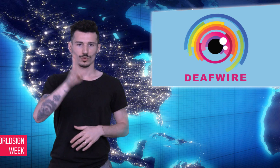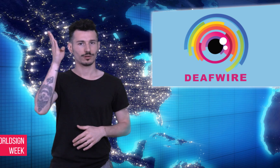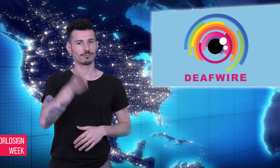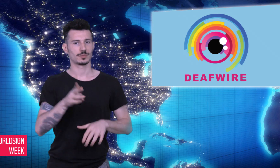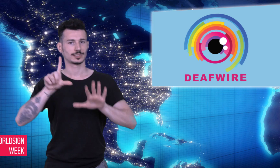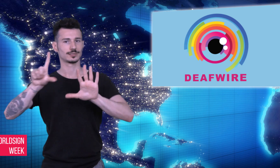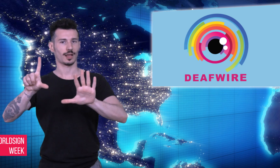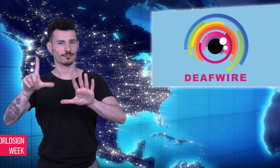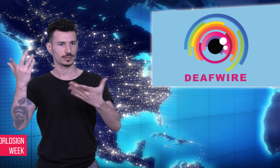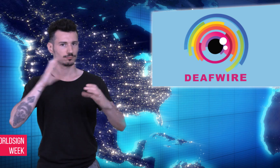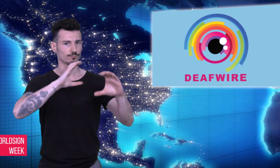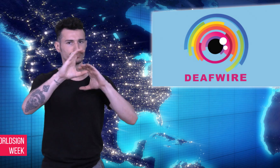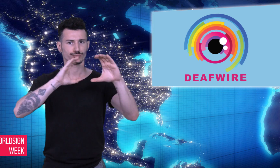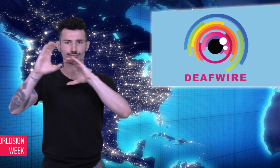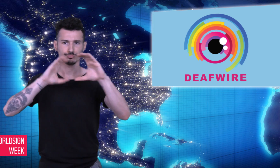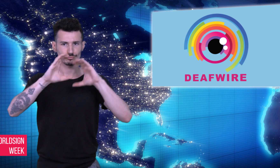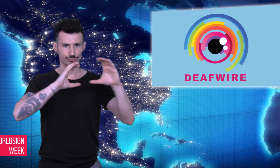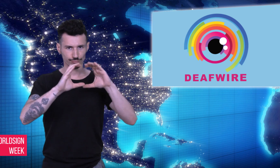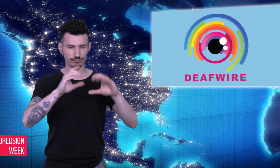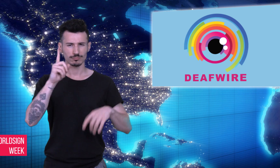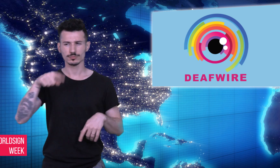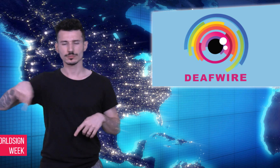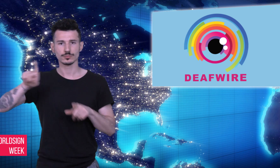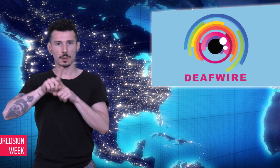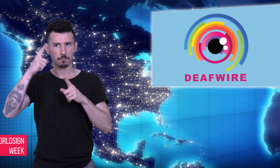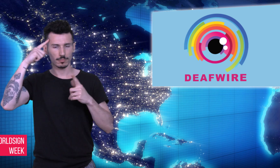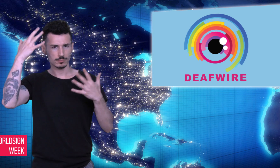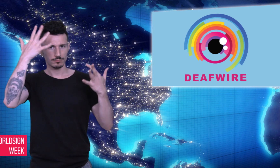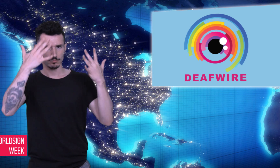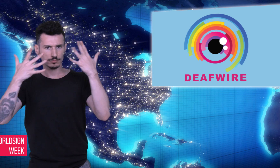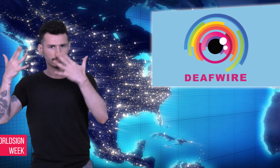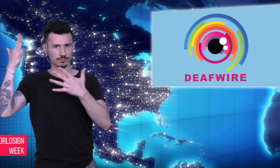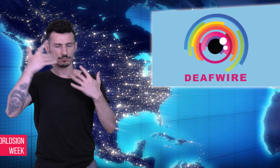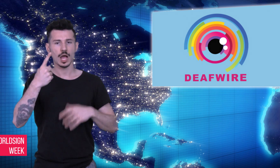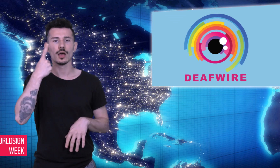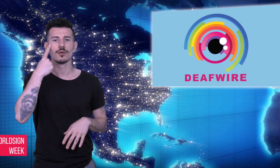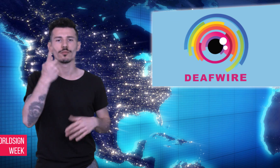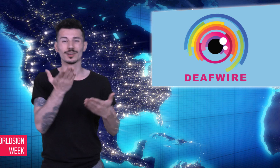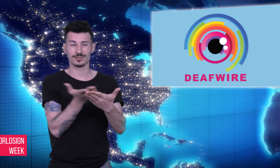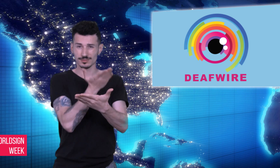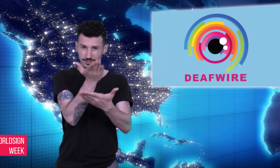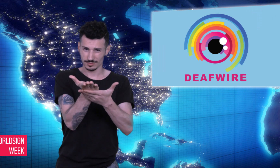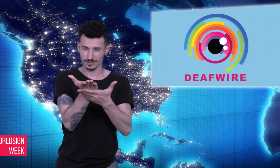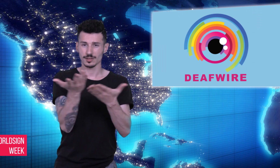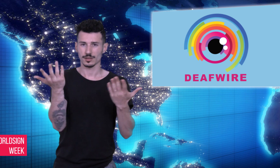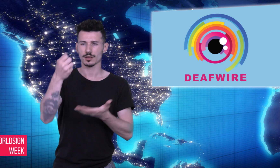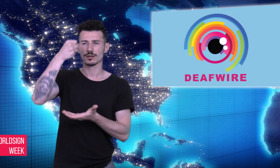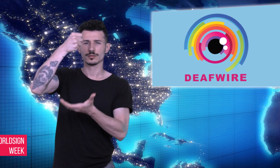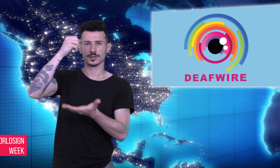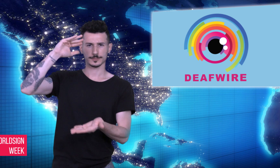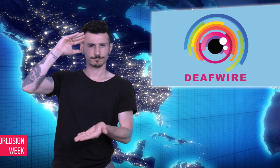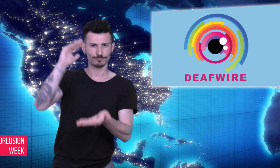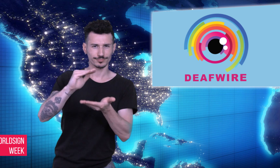currently available 24/7 but they are worried that with these proposed